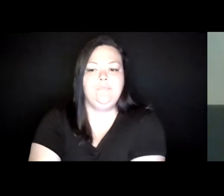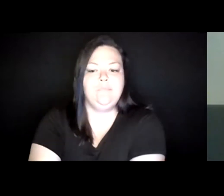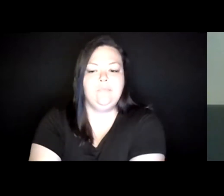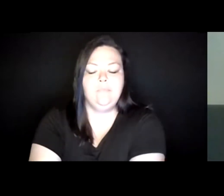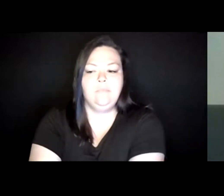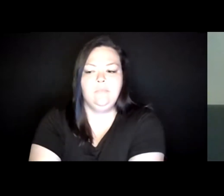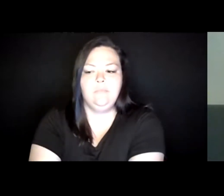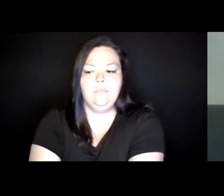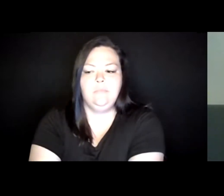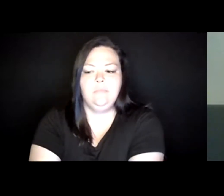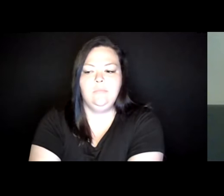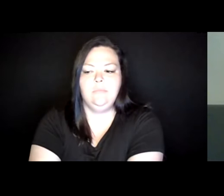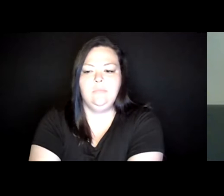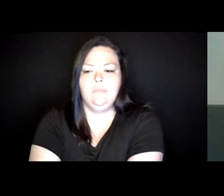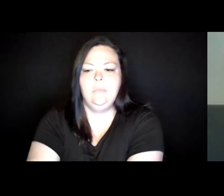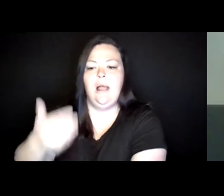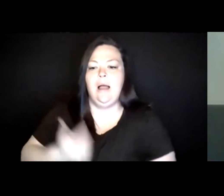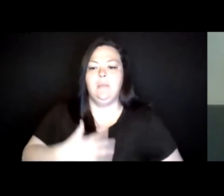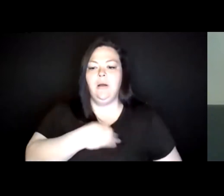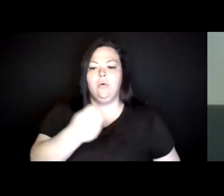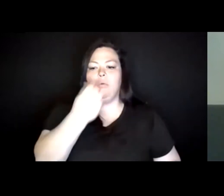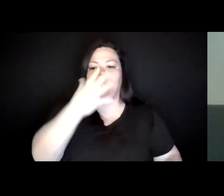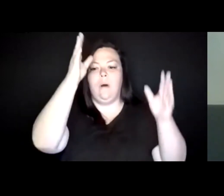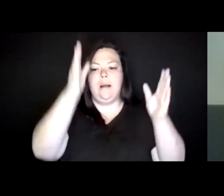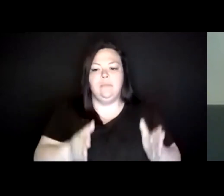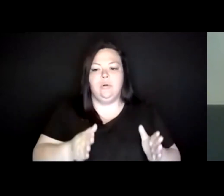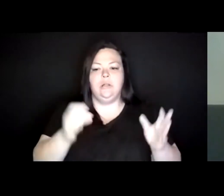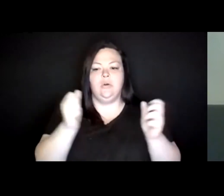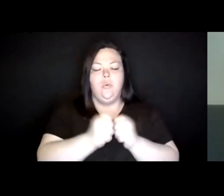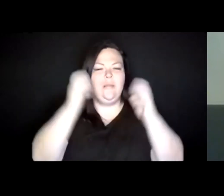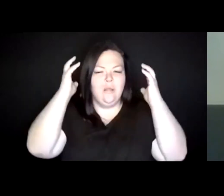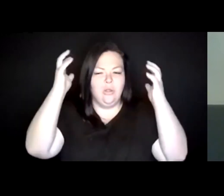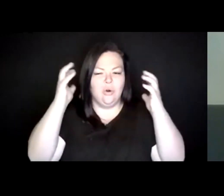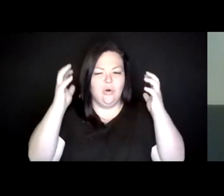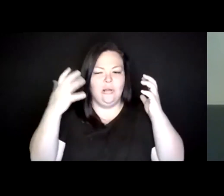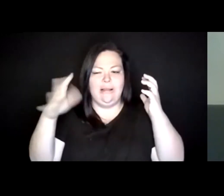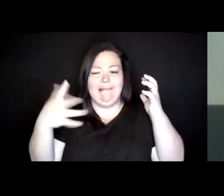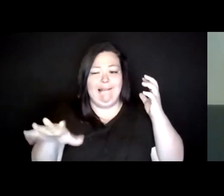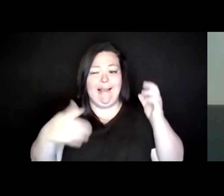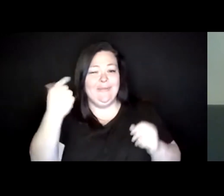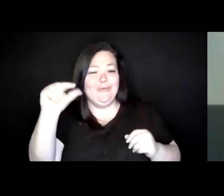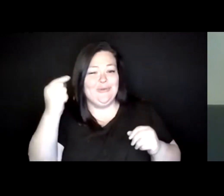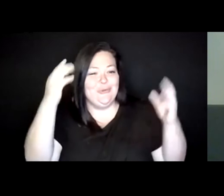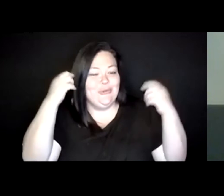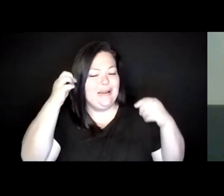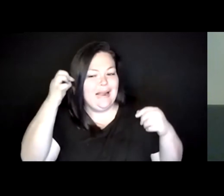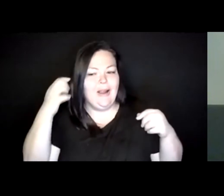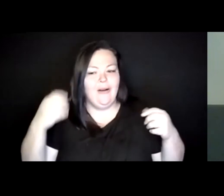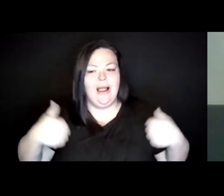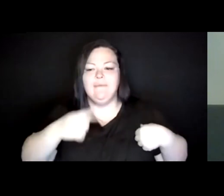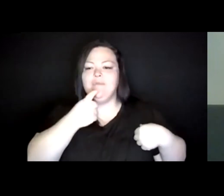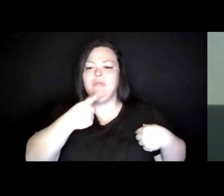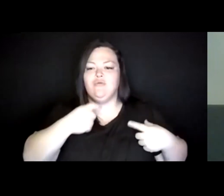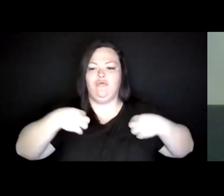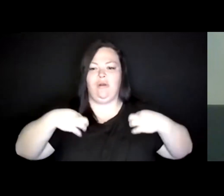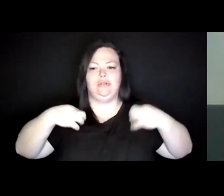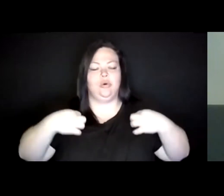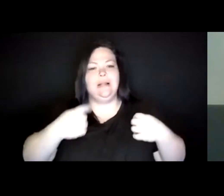white person with curly somewhat green hair, uh, wearing a red shirt that says "protect